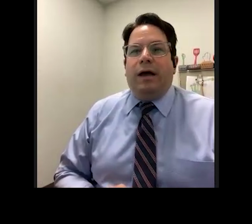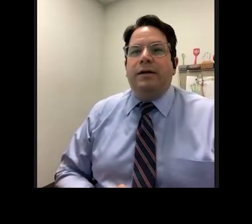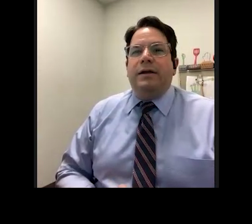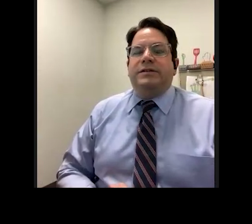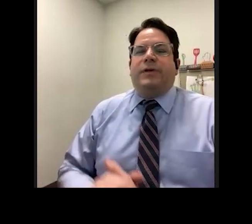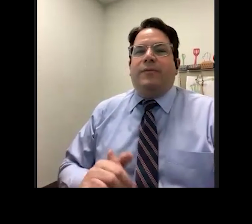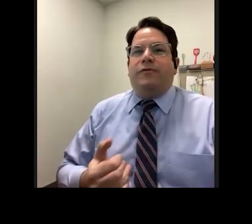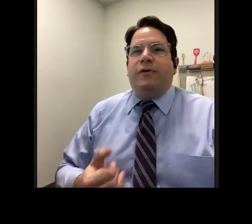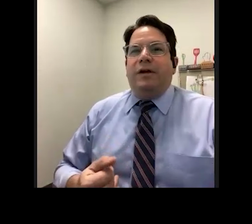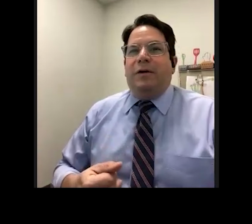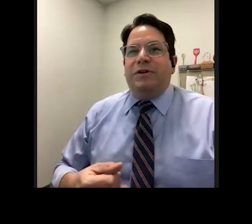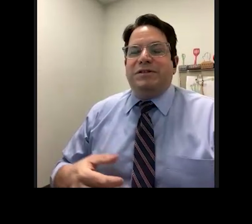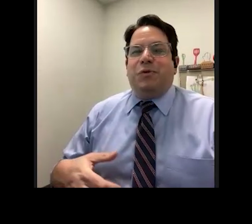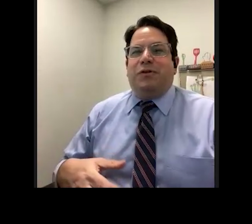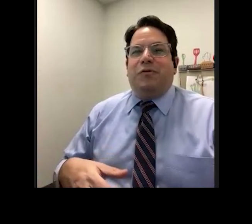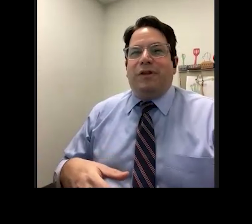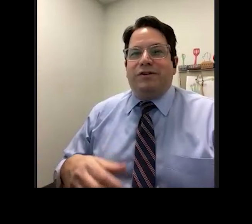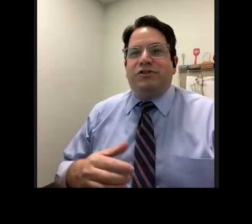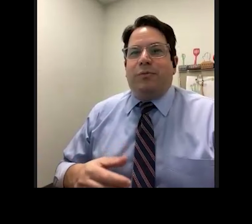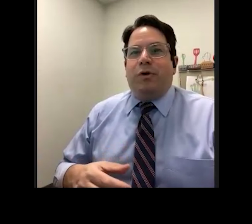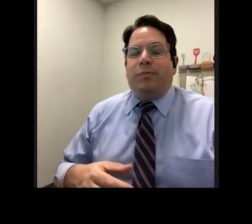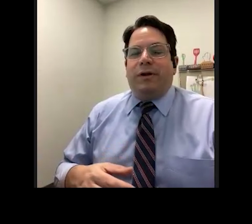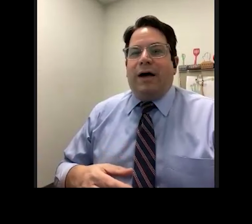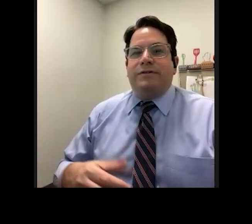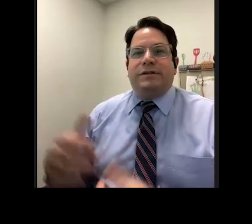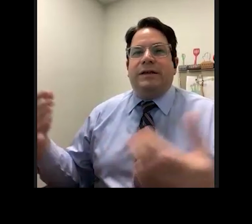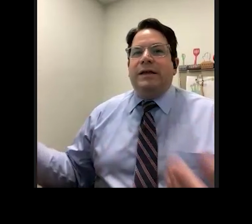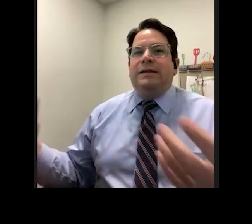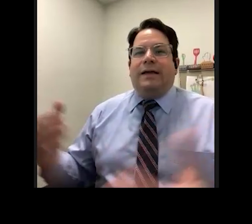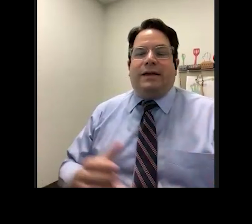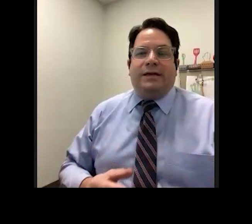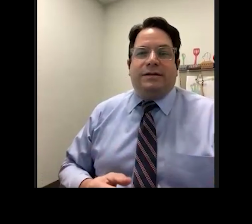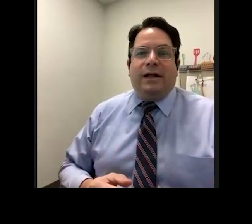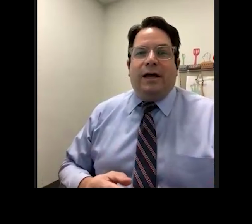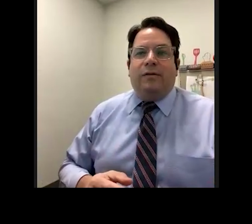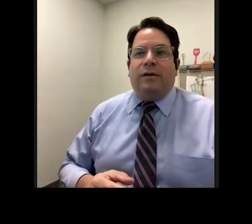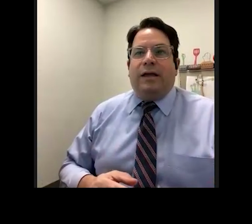that we had some type of a business with or a relationship with. But, obviously, not the case today